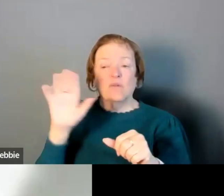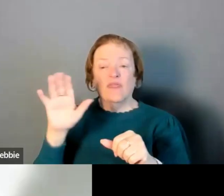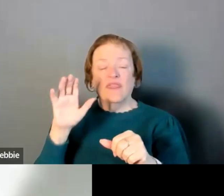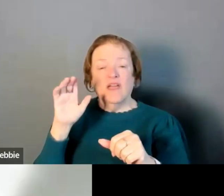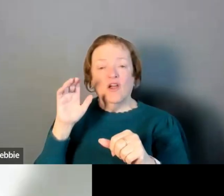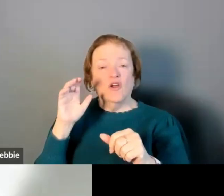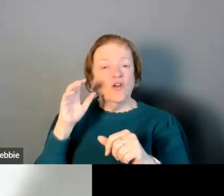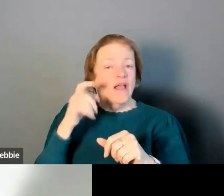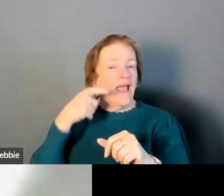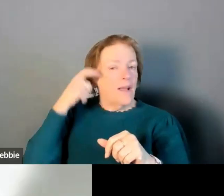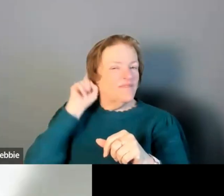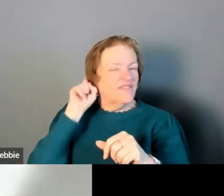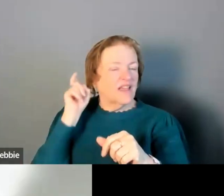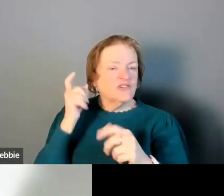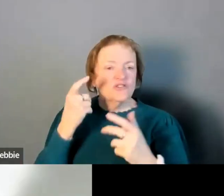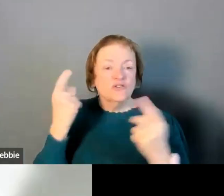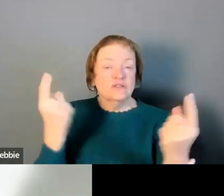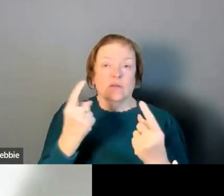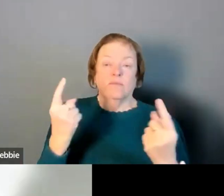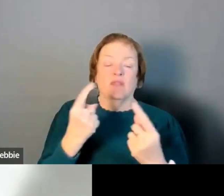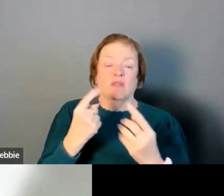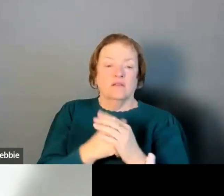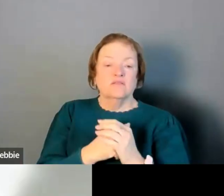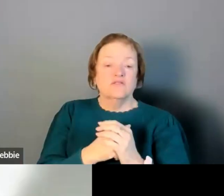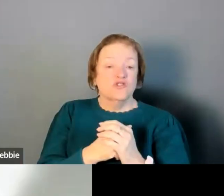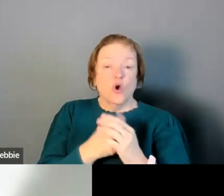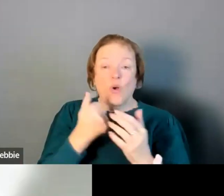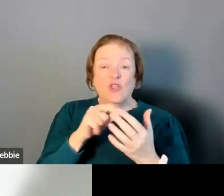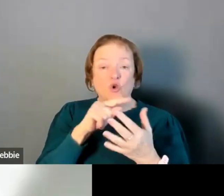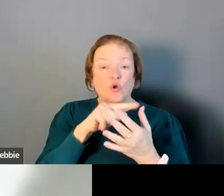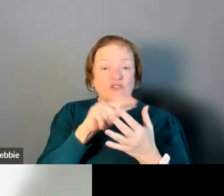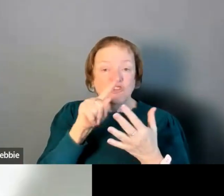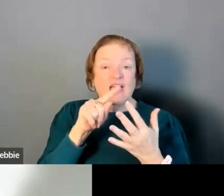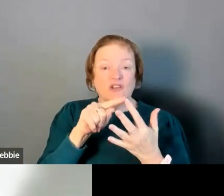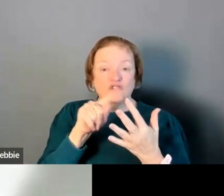And so, any of these you can kind of check. So, as long as it has a 3-prong, or you have